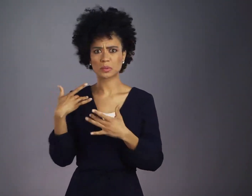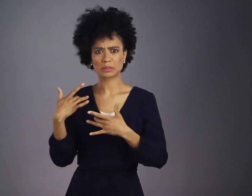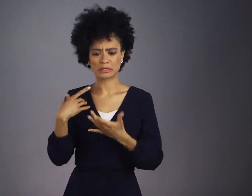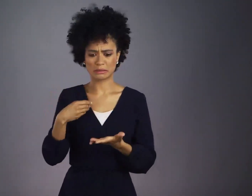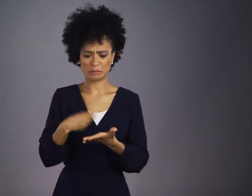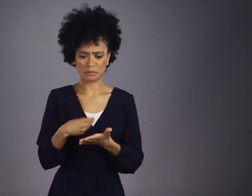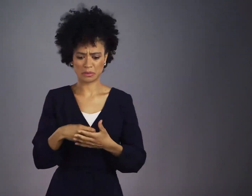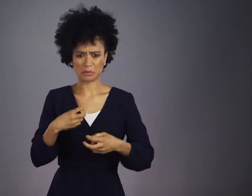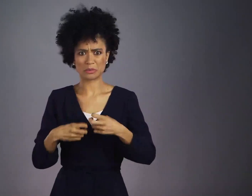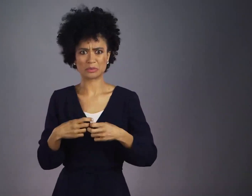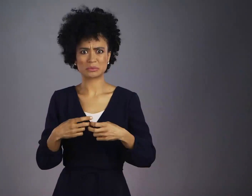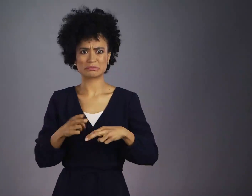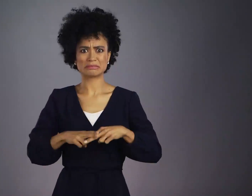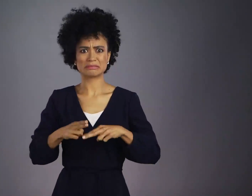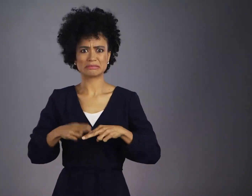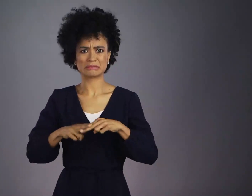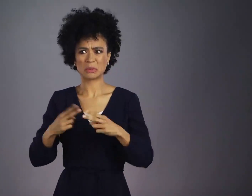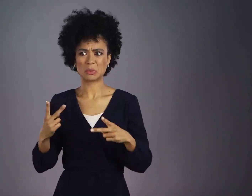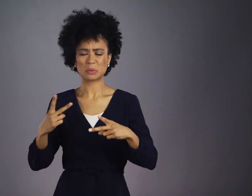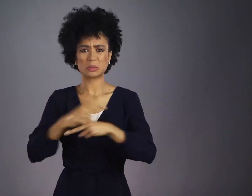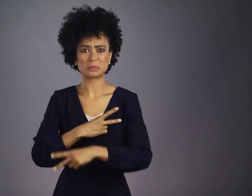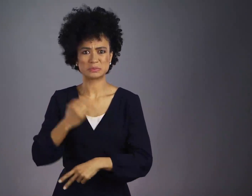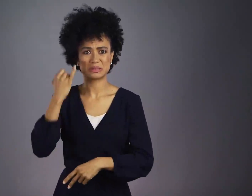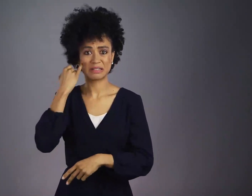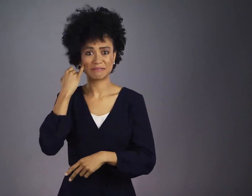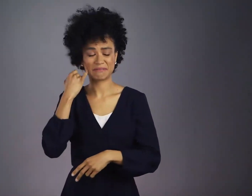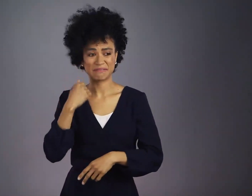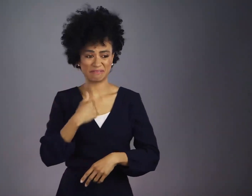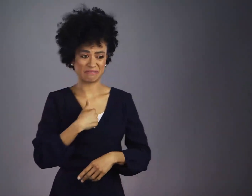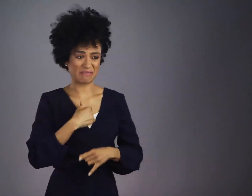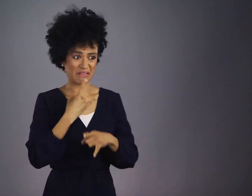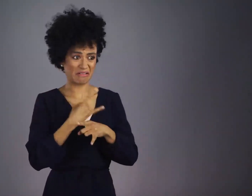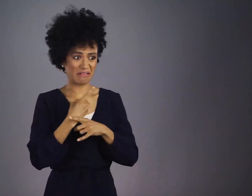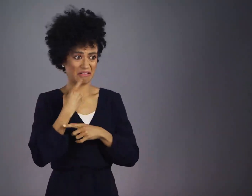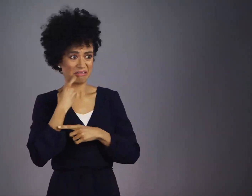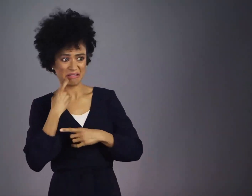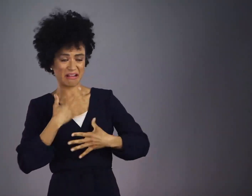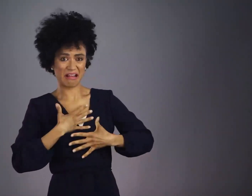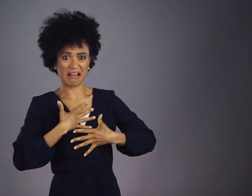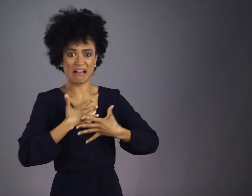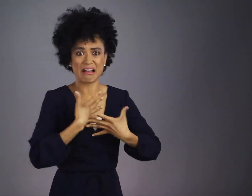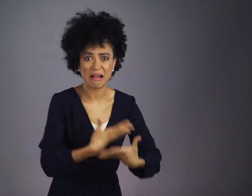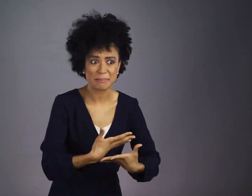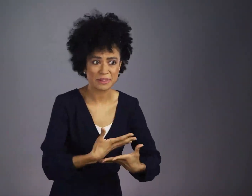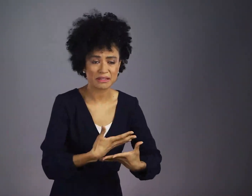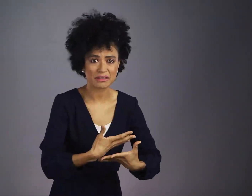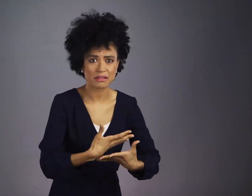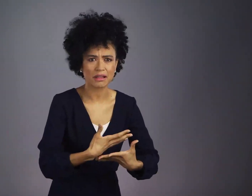Nor are we afraid of disclosing our alcoholism on the theory it may cause ﬁnancial harm.